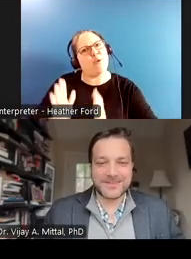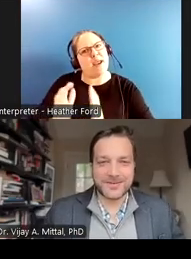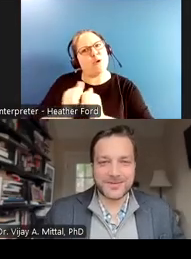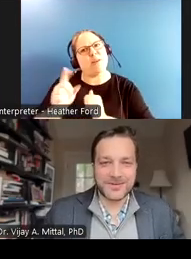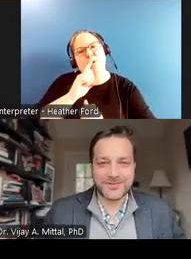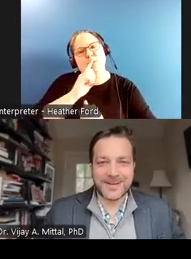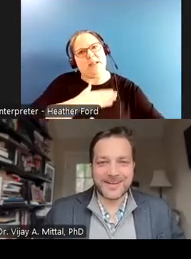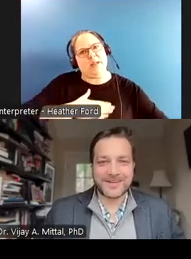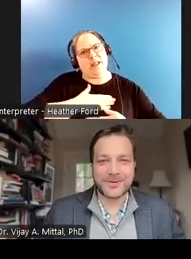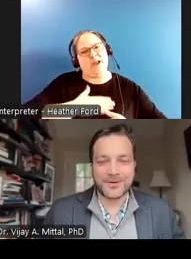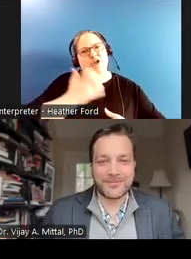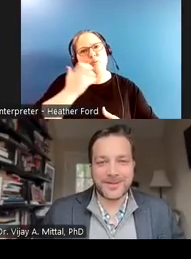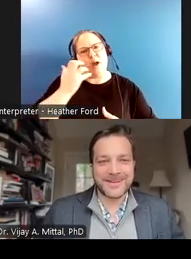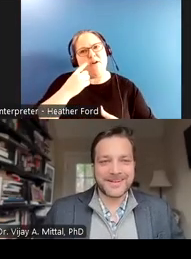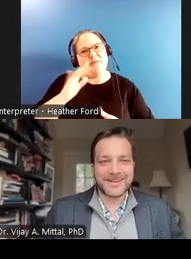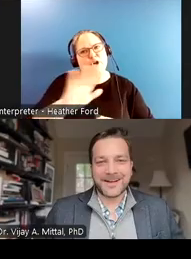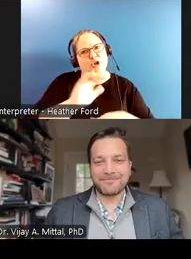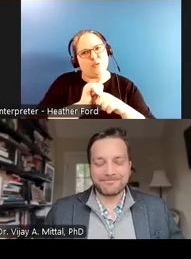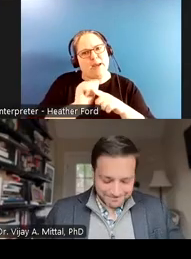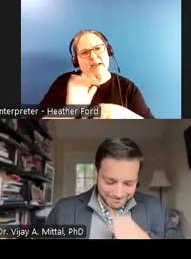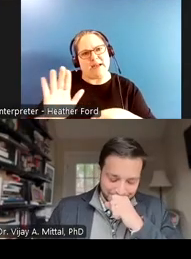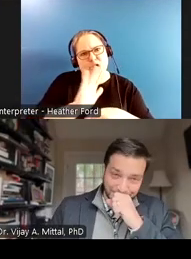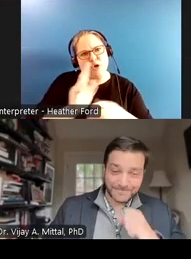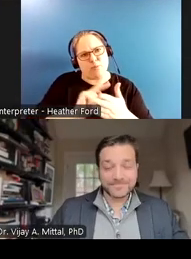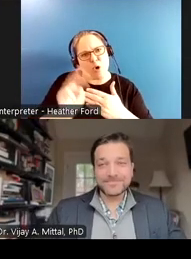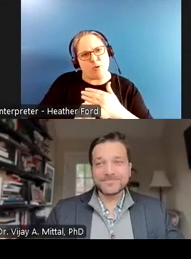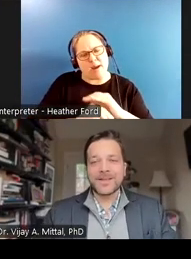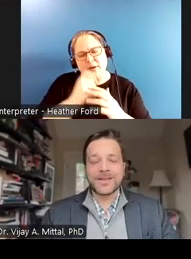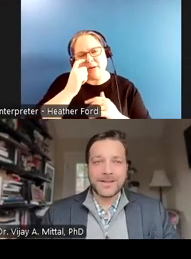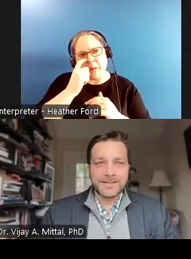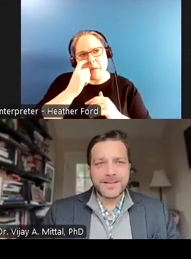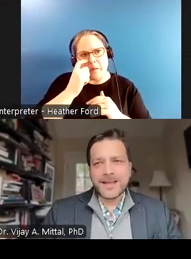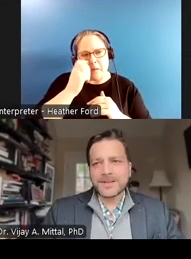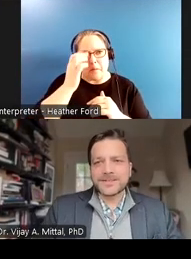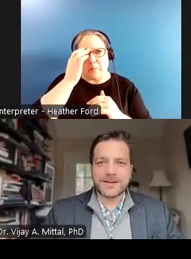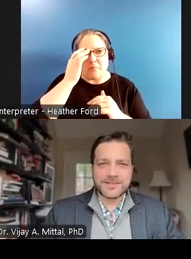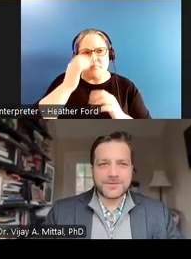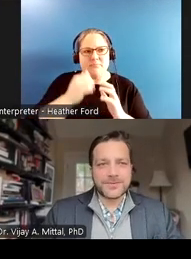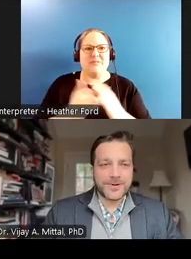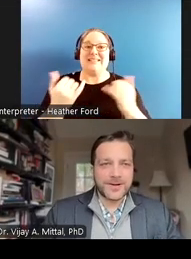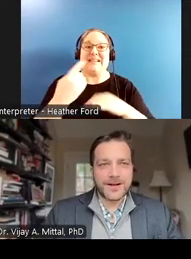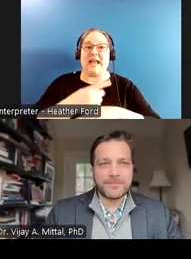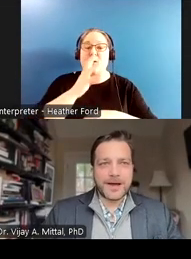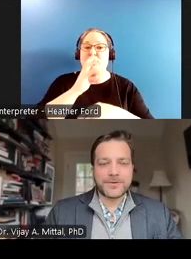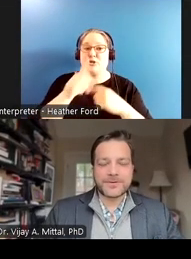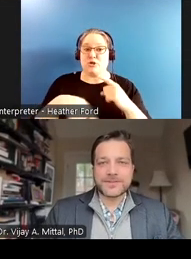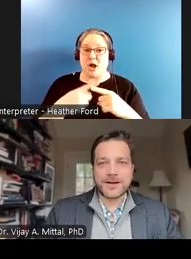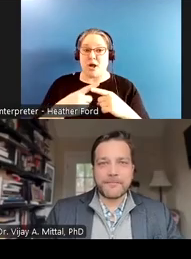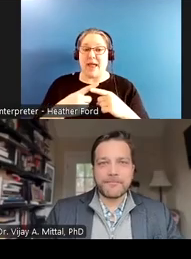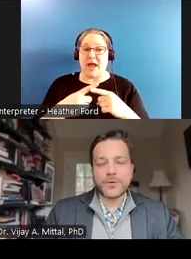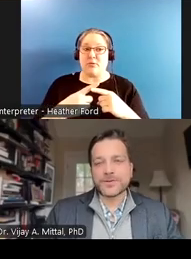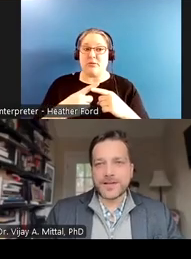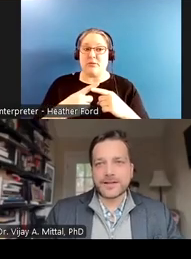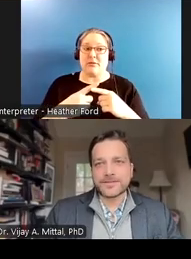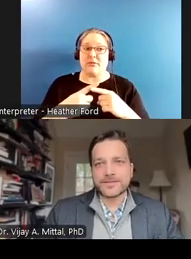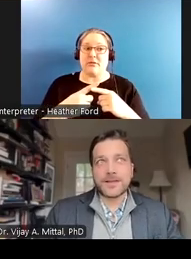to your your training and your program. Um today I'm going to talk to you about um motor science